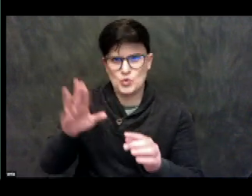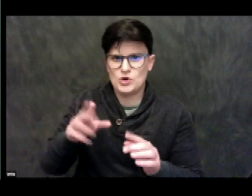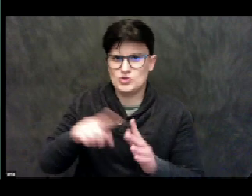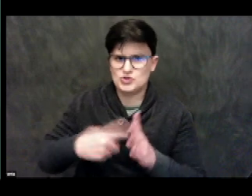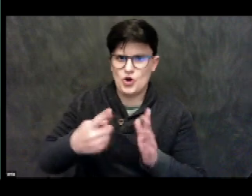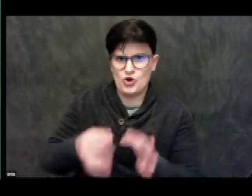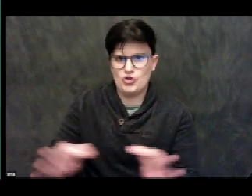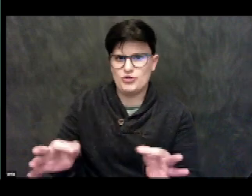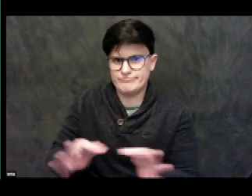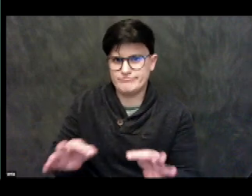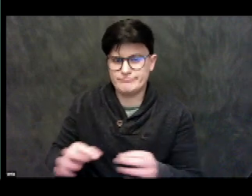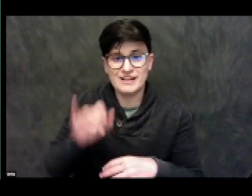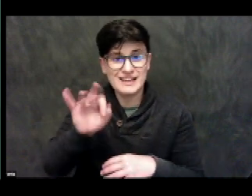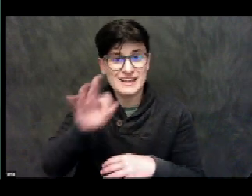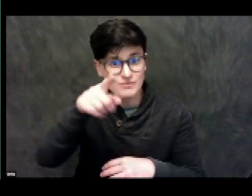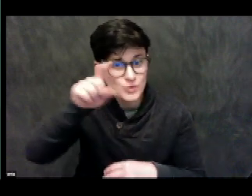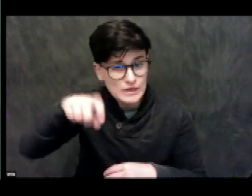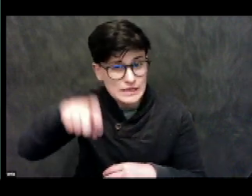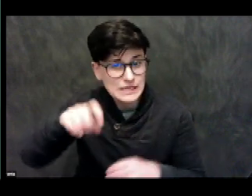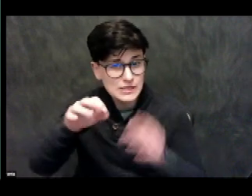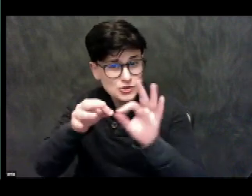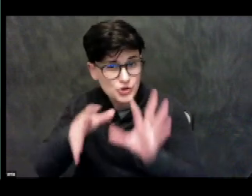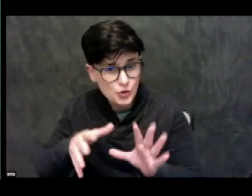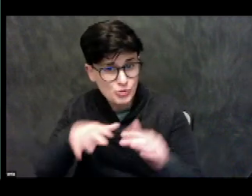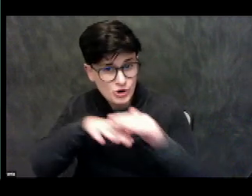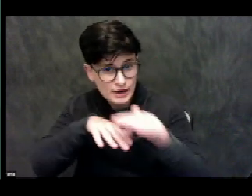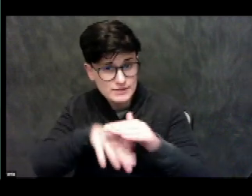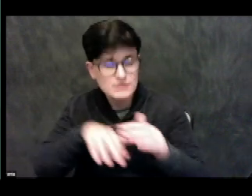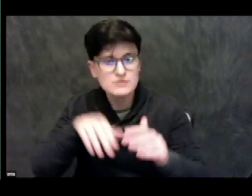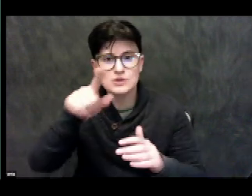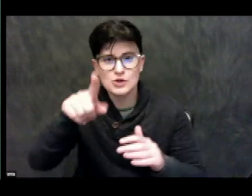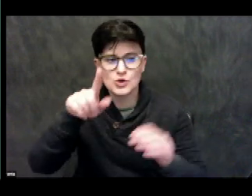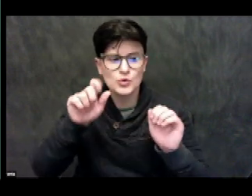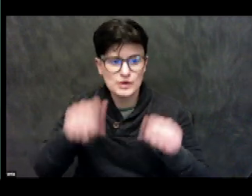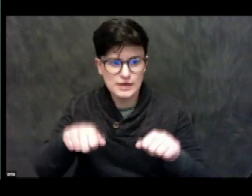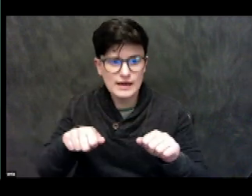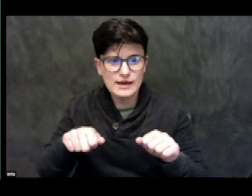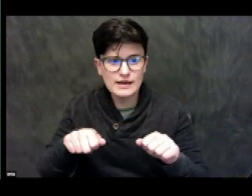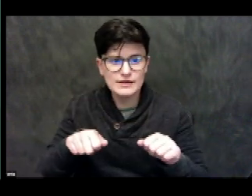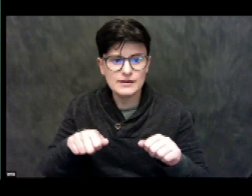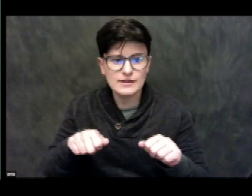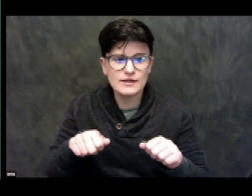you can pull over the screen using your cursor.